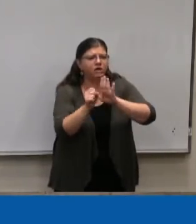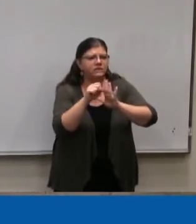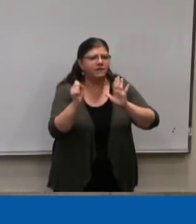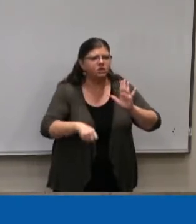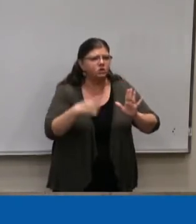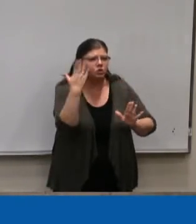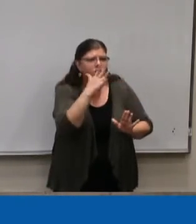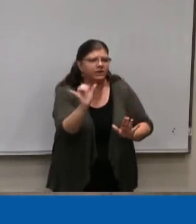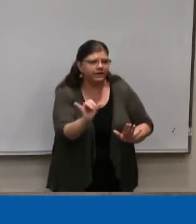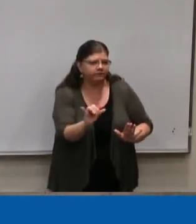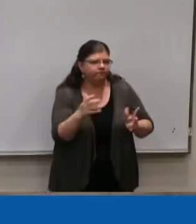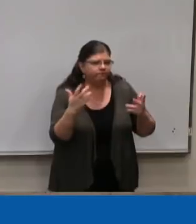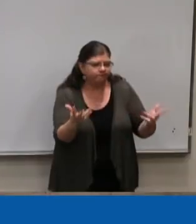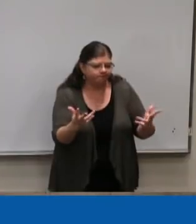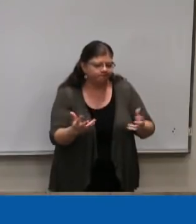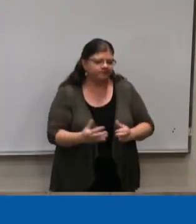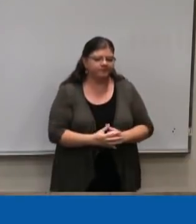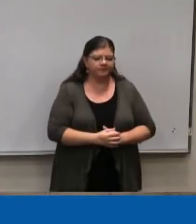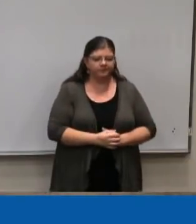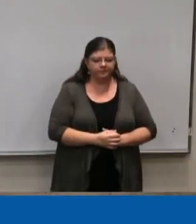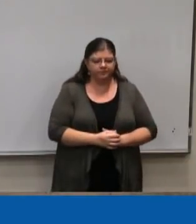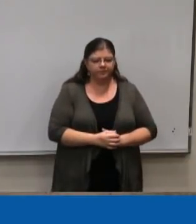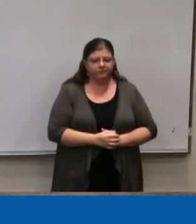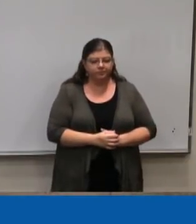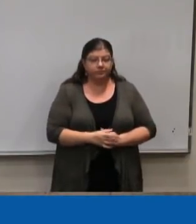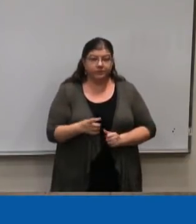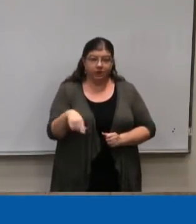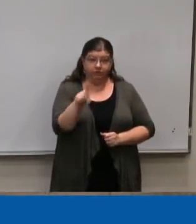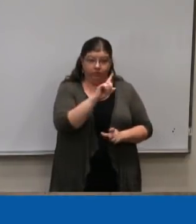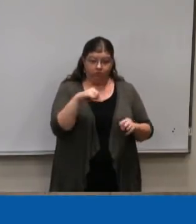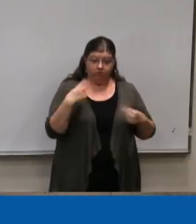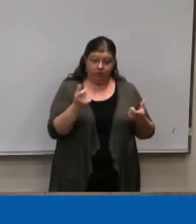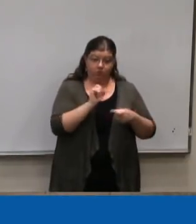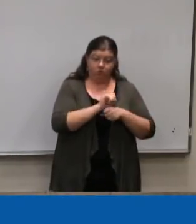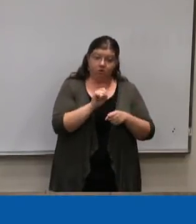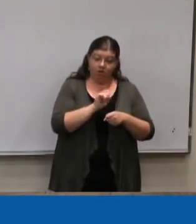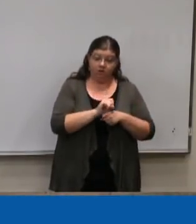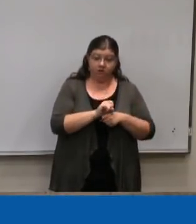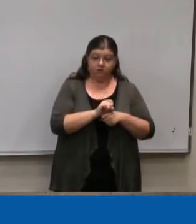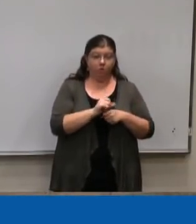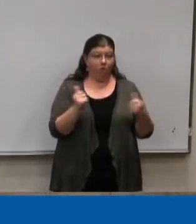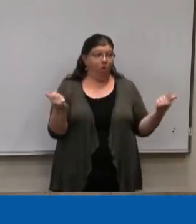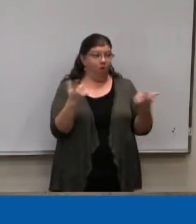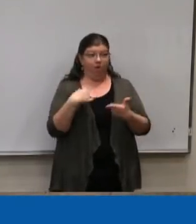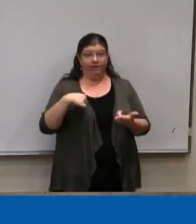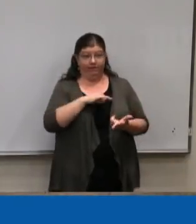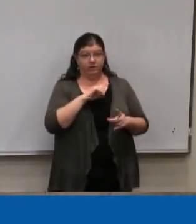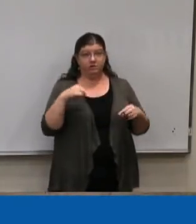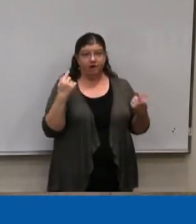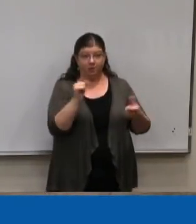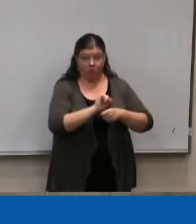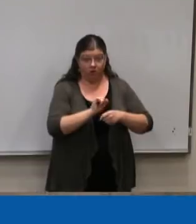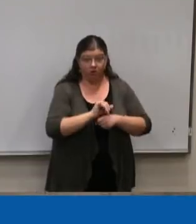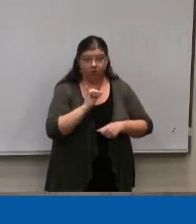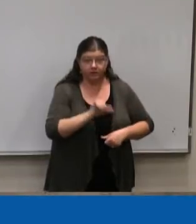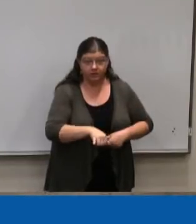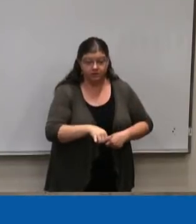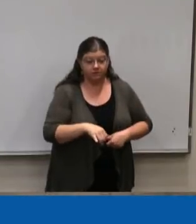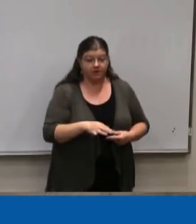And if you've been working on this, the way that you know all of us have been working on this, but are especially our managers,